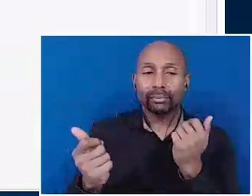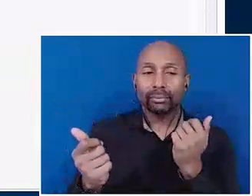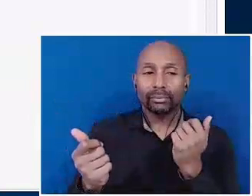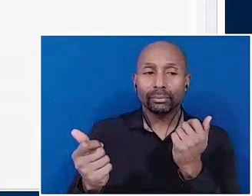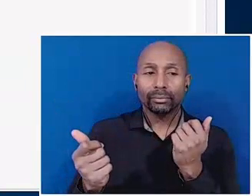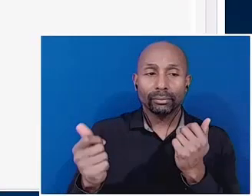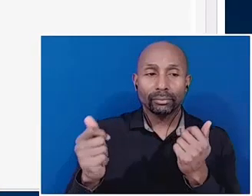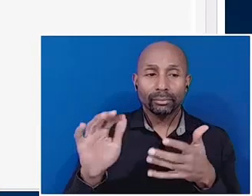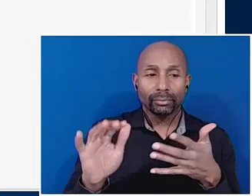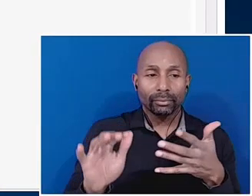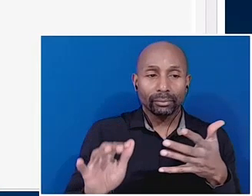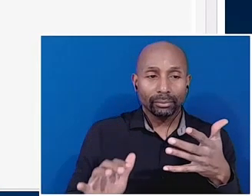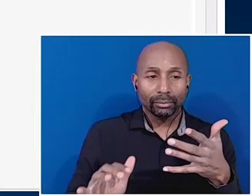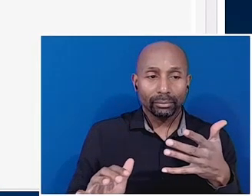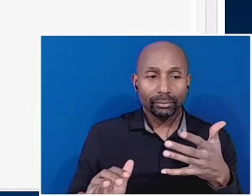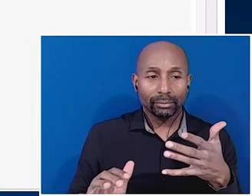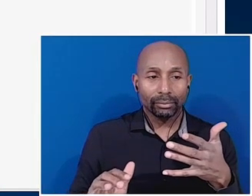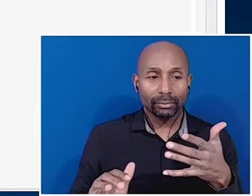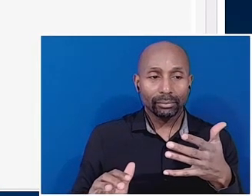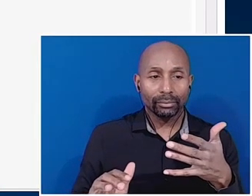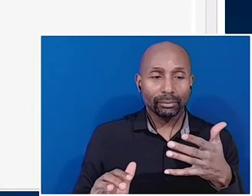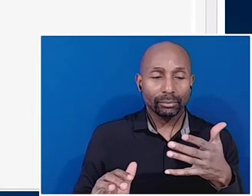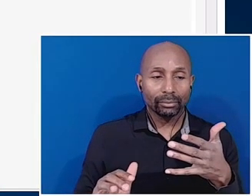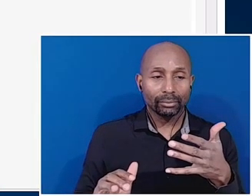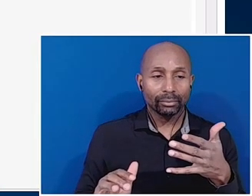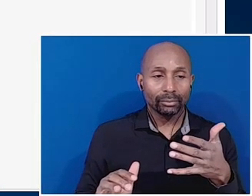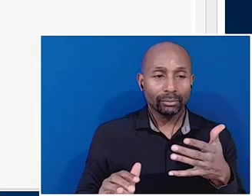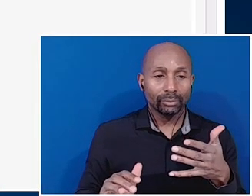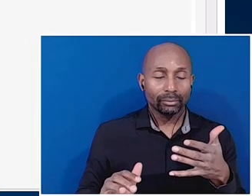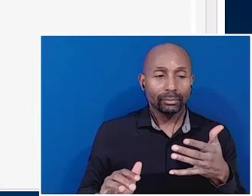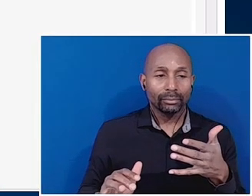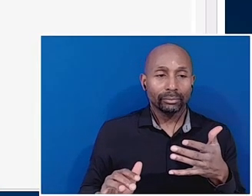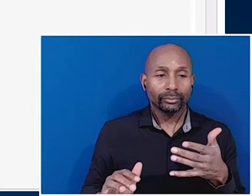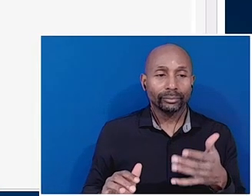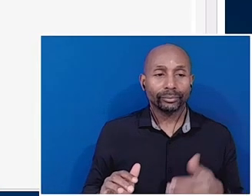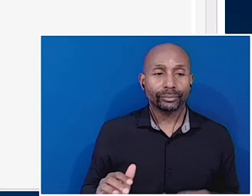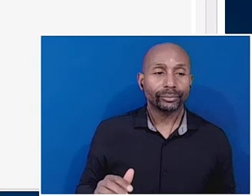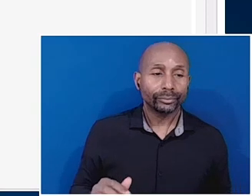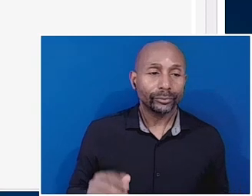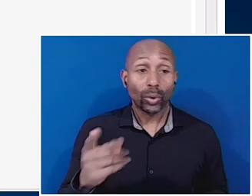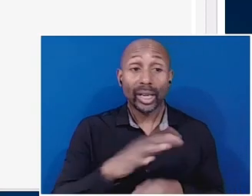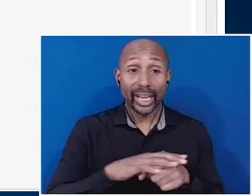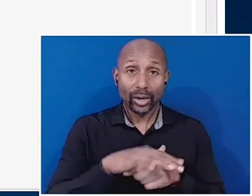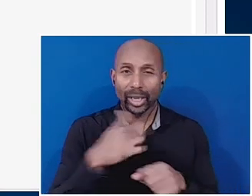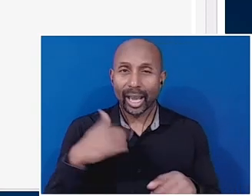no marking there. But I just want to explain because it's unclear.